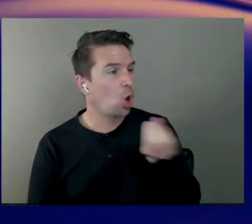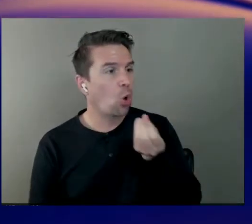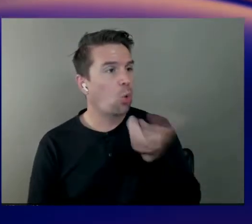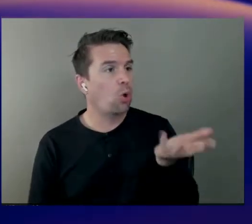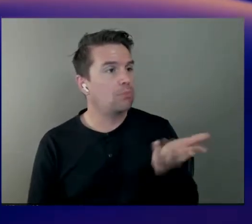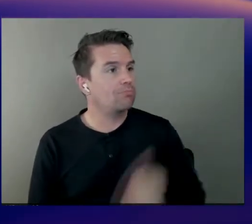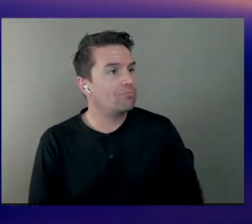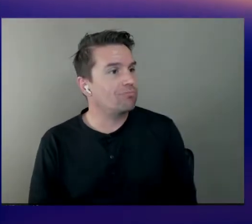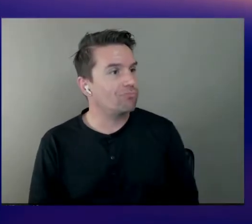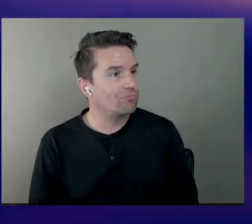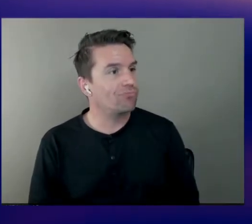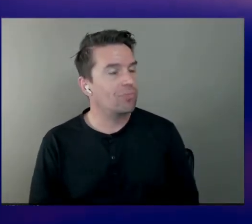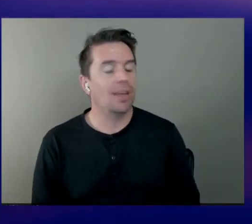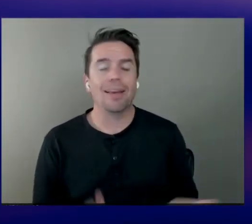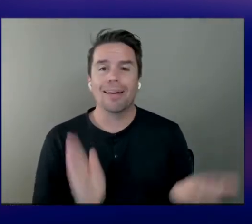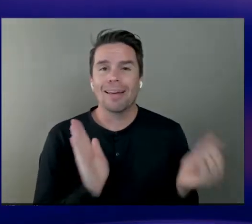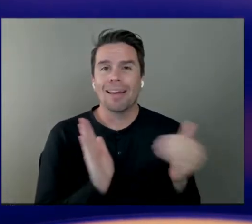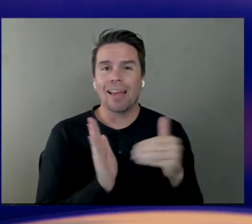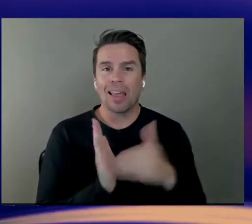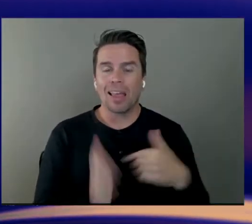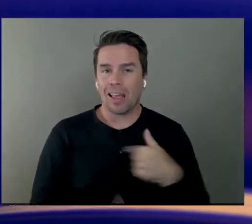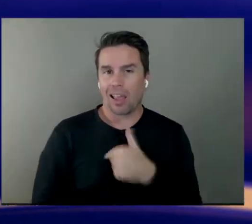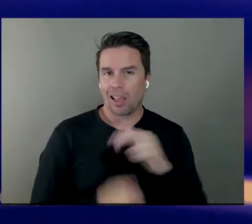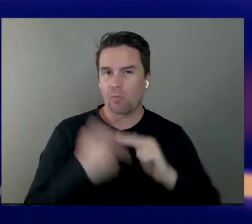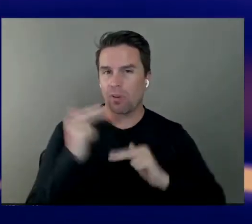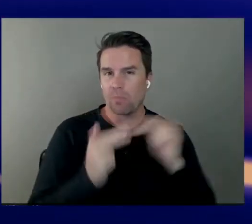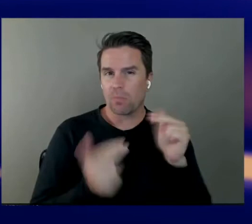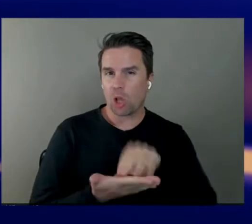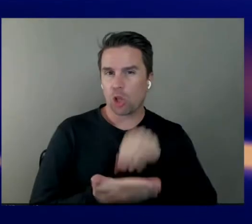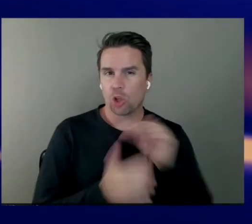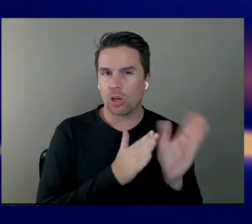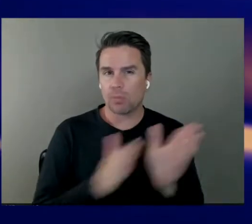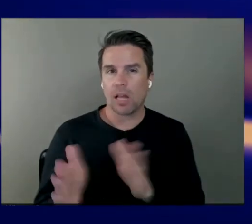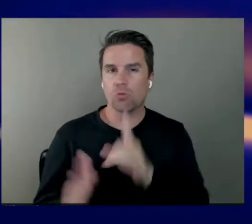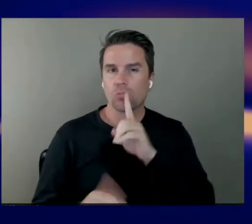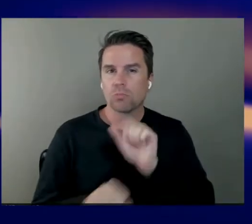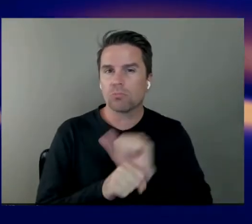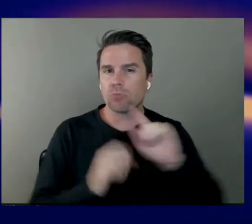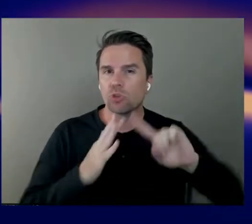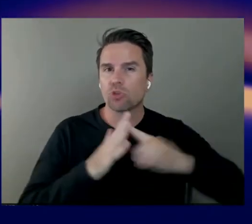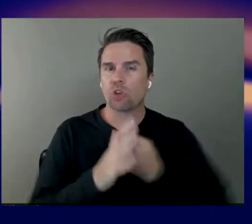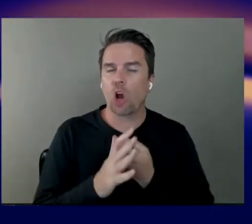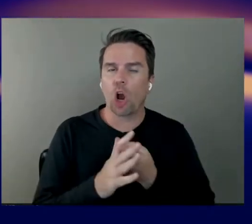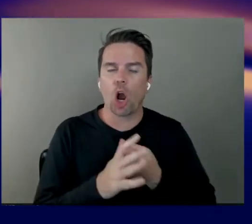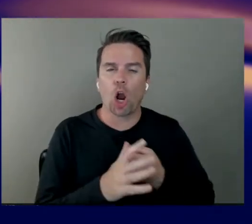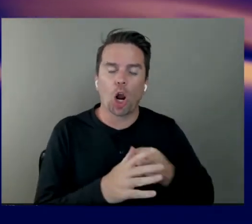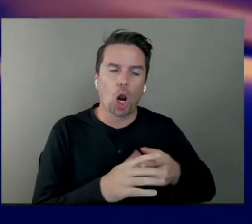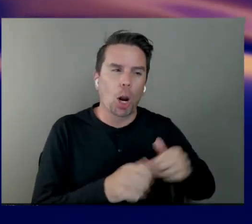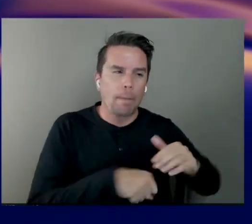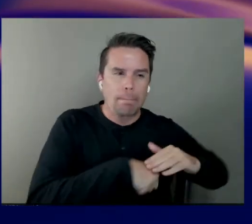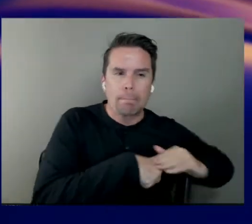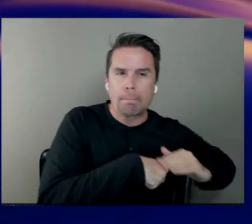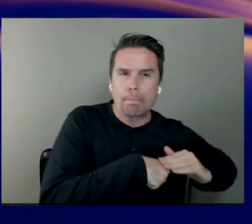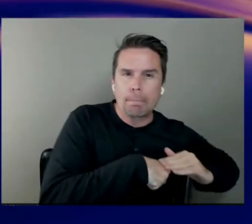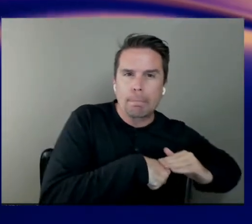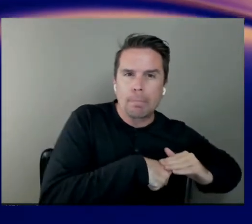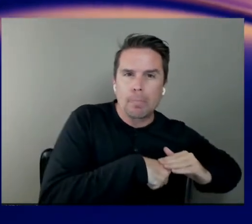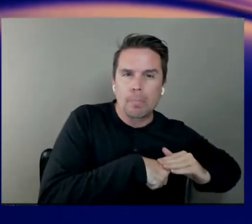Again, we built our learning plans to really start at ground zero, and help you build confidence along the the way.